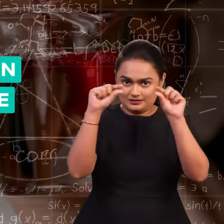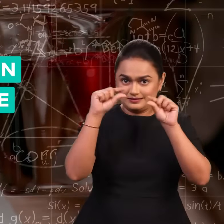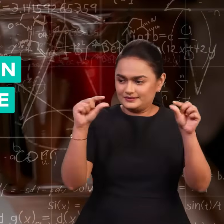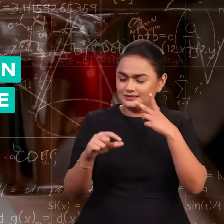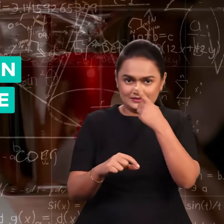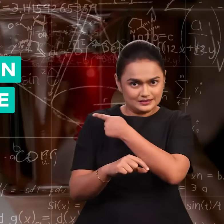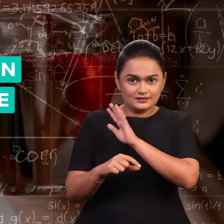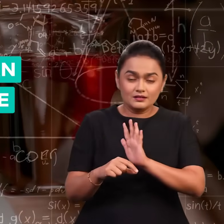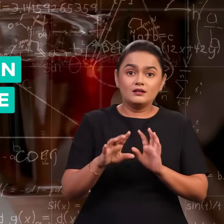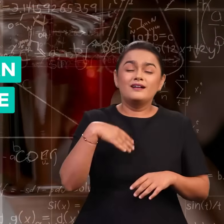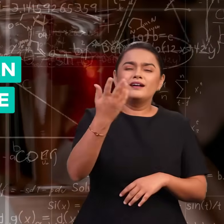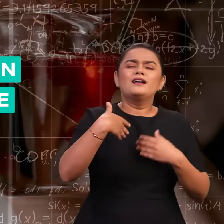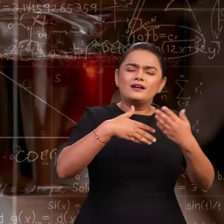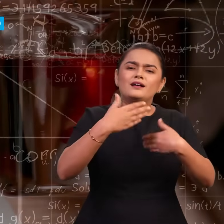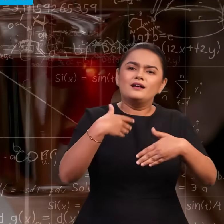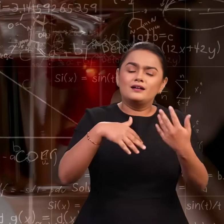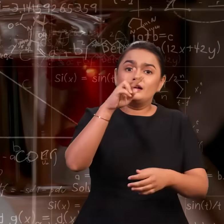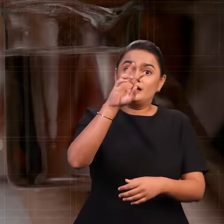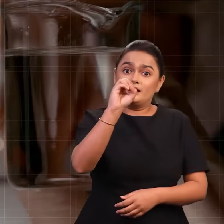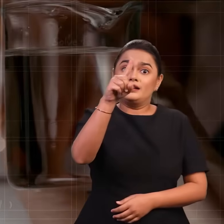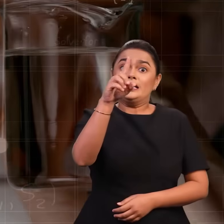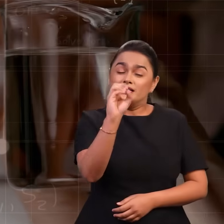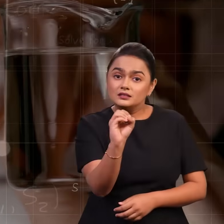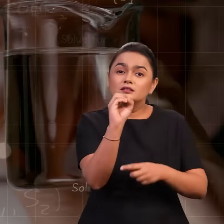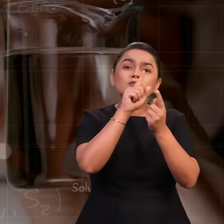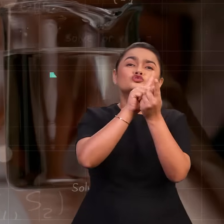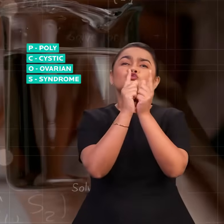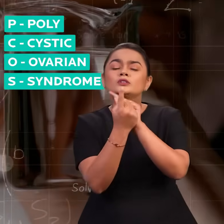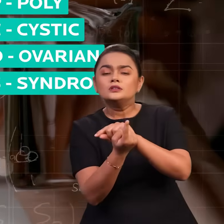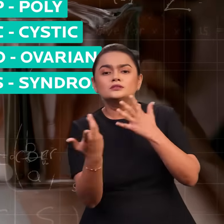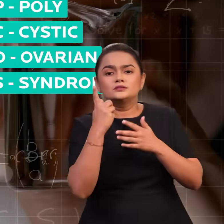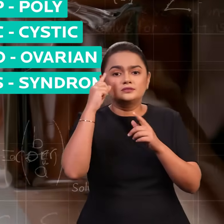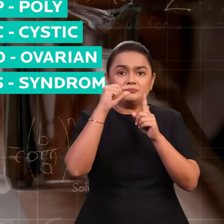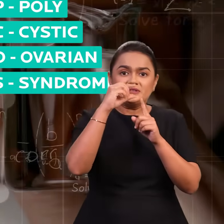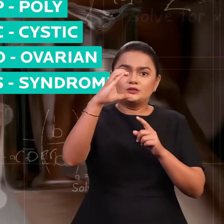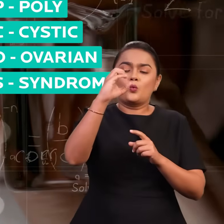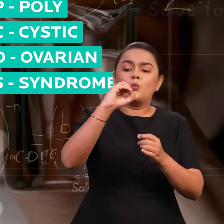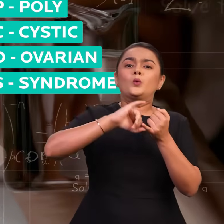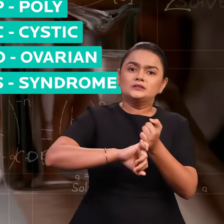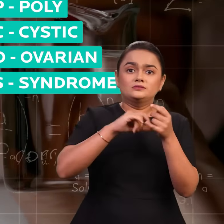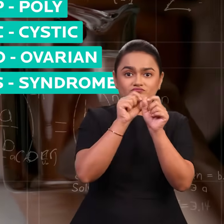And in the year of 20 tens it was changed to something called Polycystic Ovarian Syndrome.